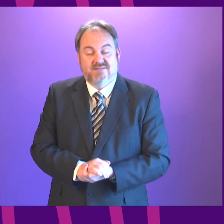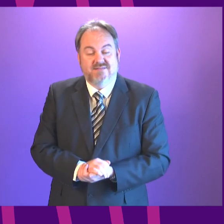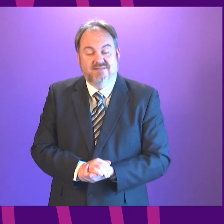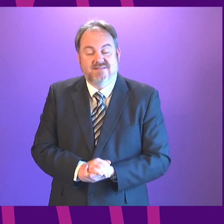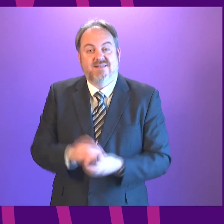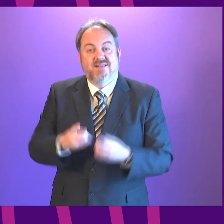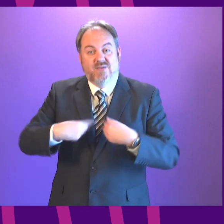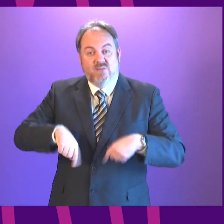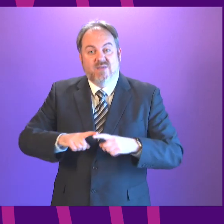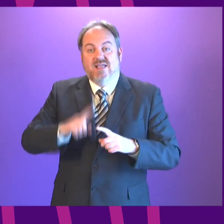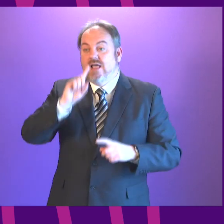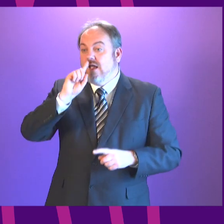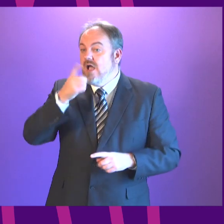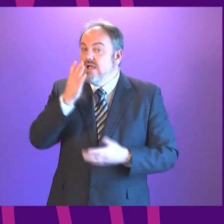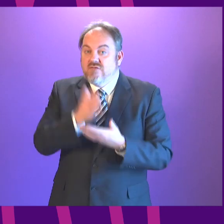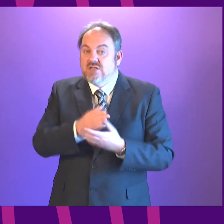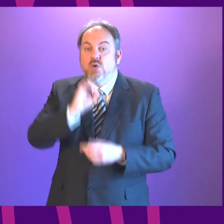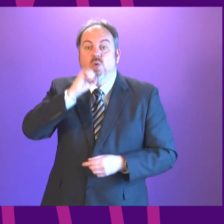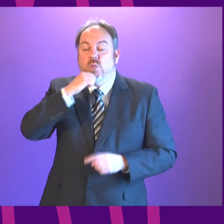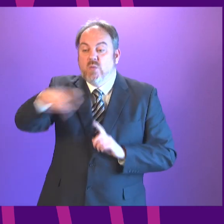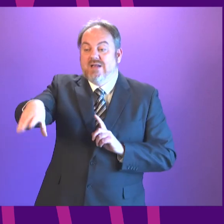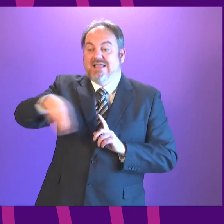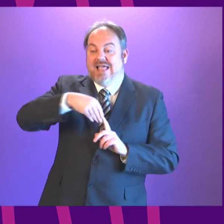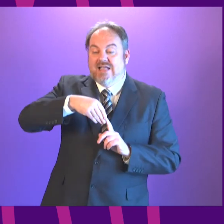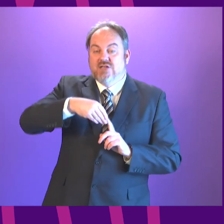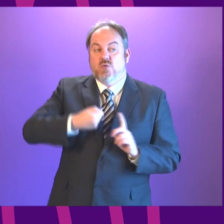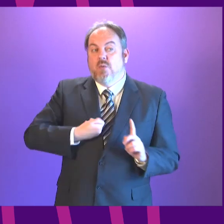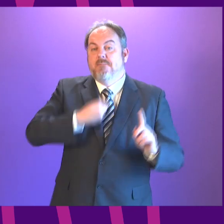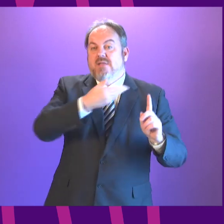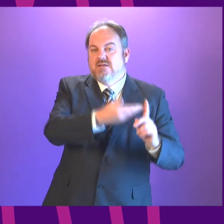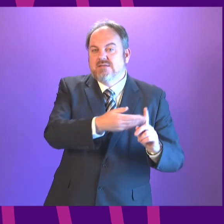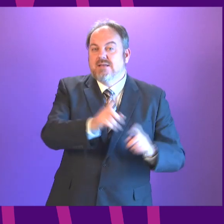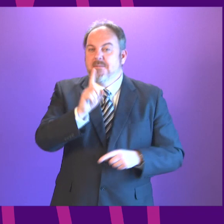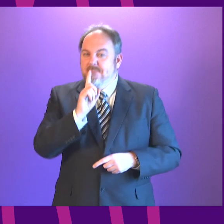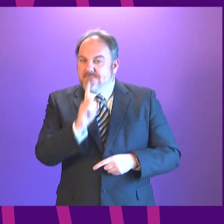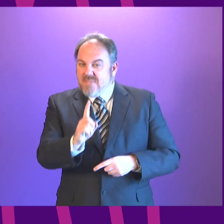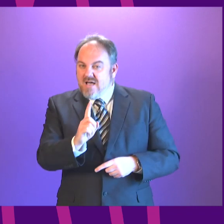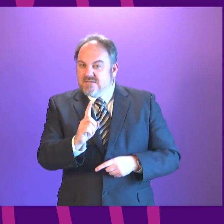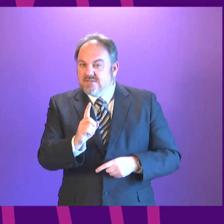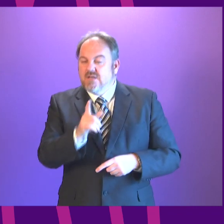of us can guarantee that we will not get or transmit the virus, but we can all make choices that will make that less likely.